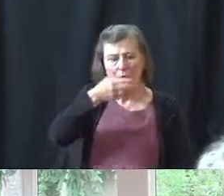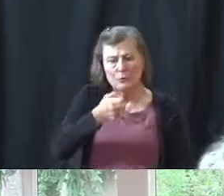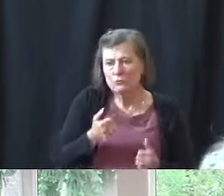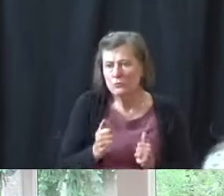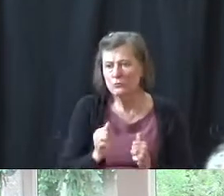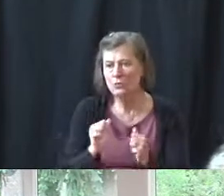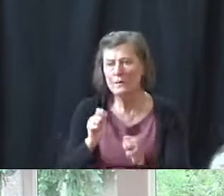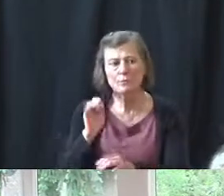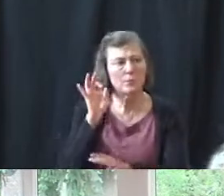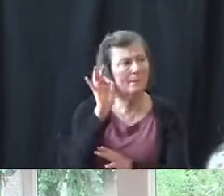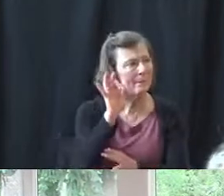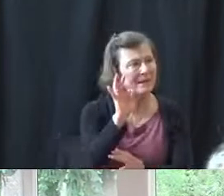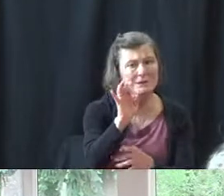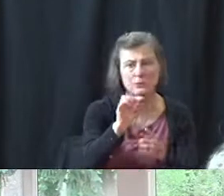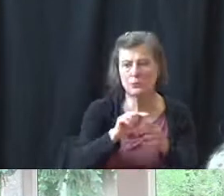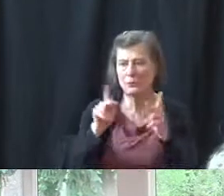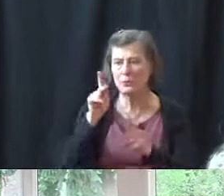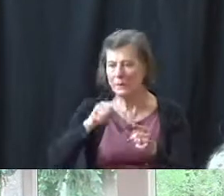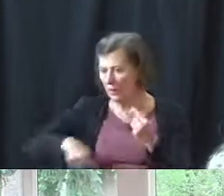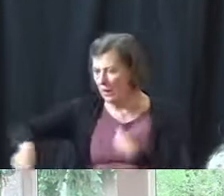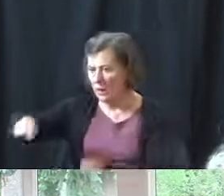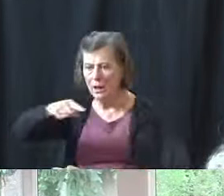to those around him, even until the end.